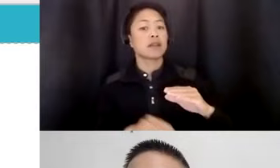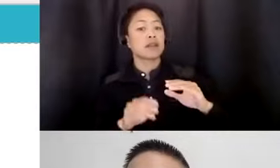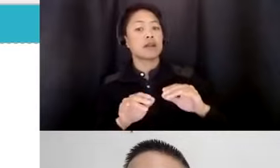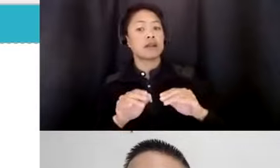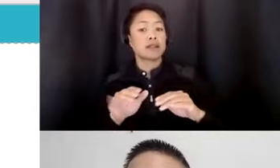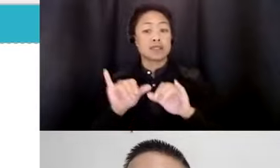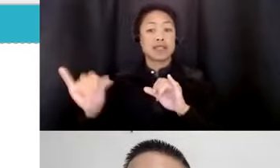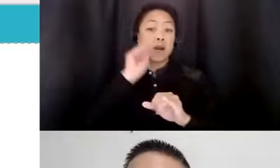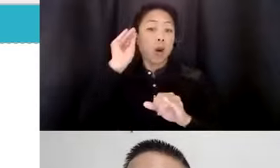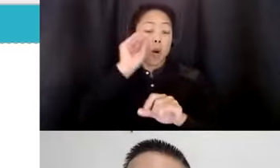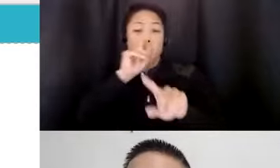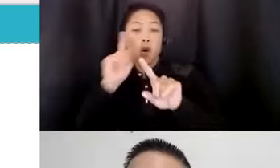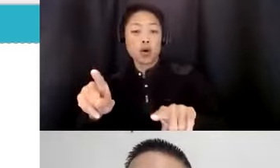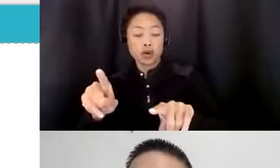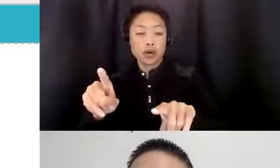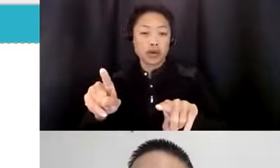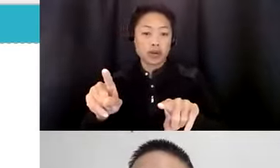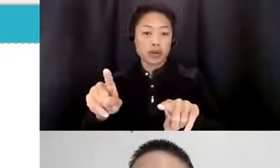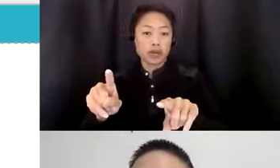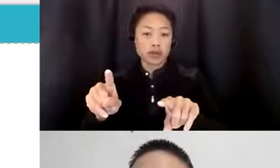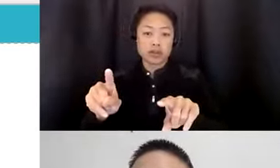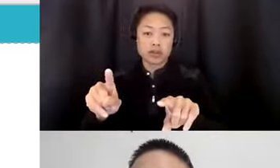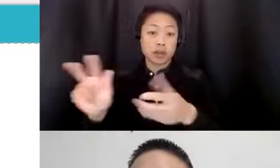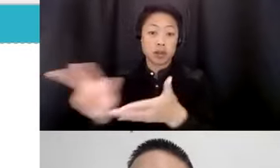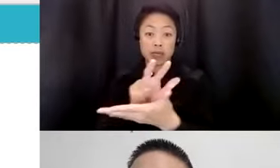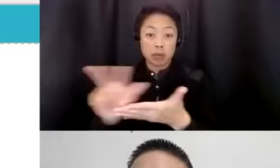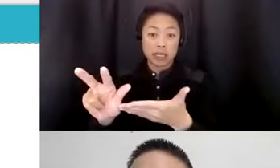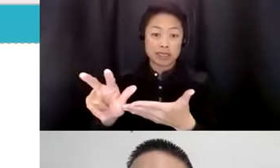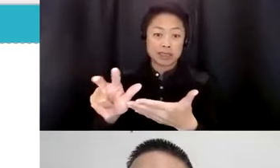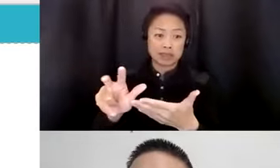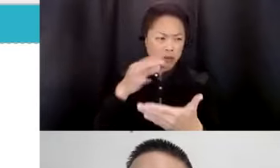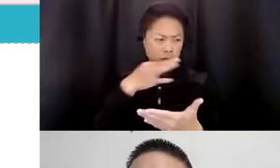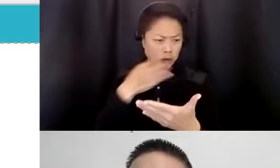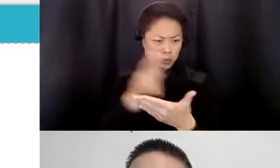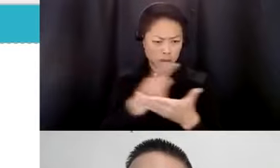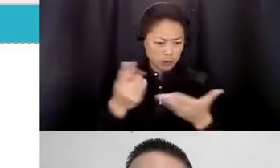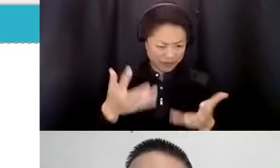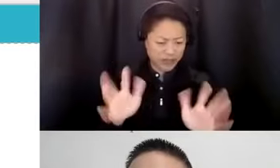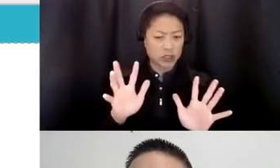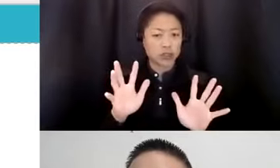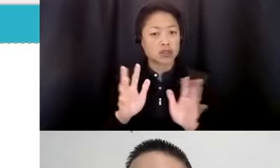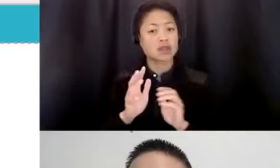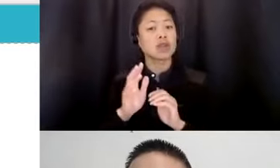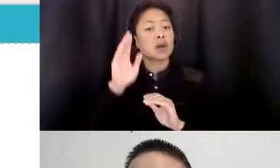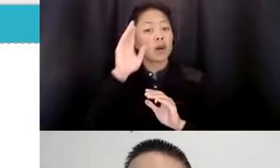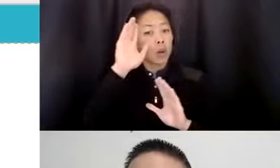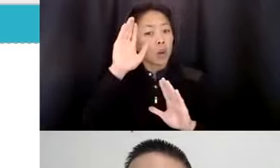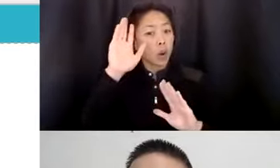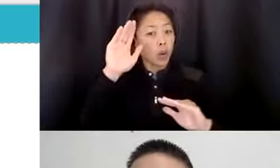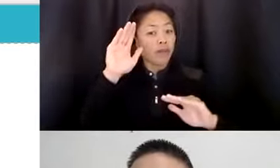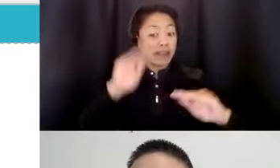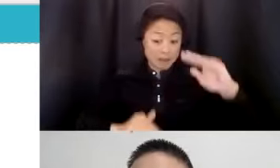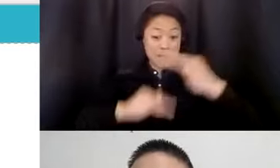we’re already one week into it--they’re hoping we’ll barely not max out our healthcare system.